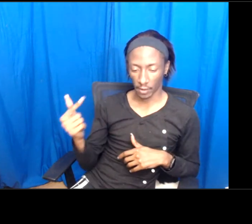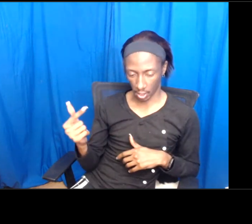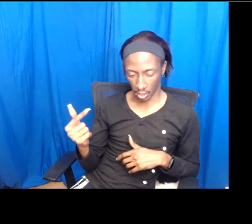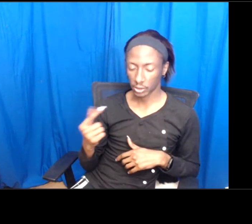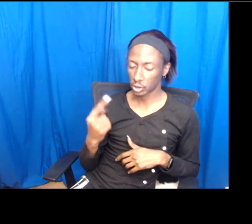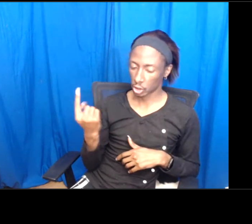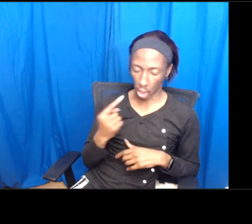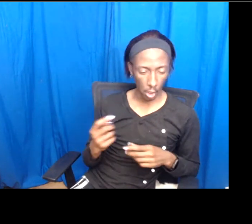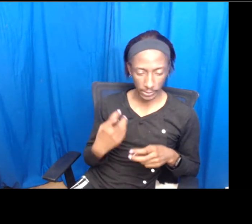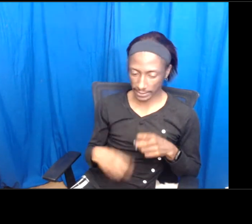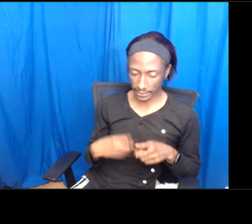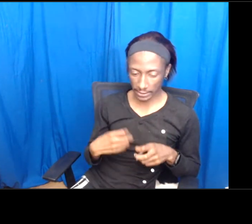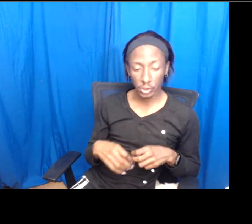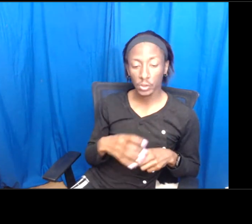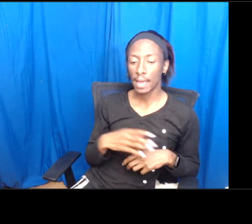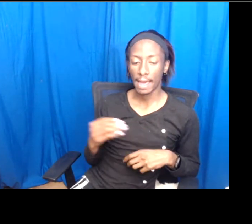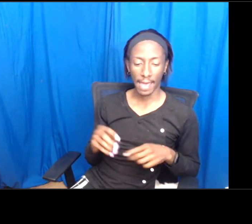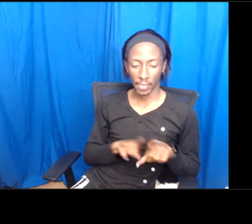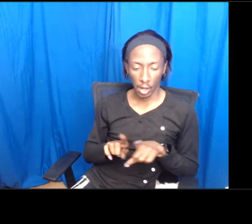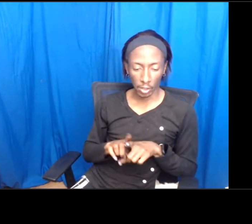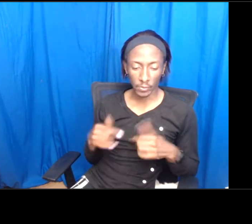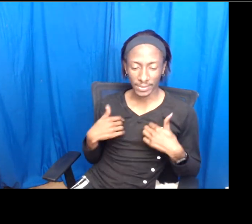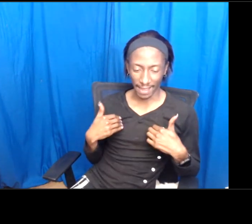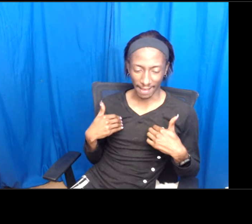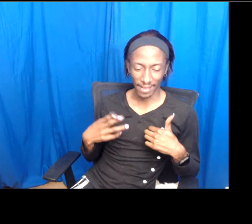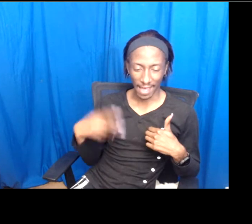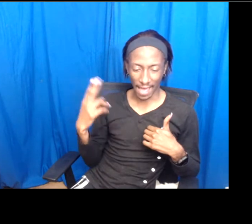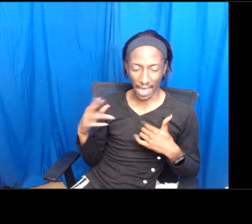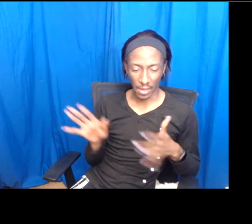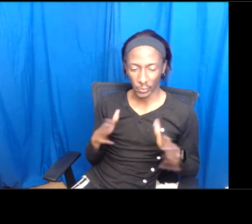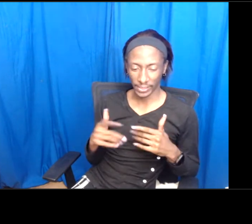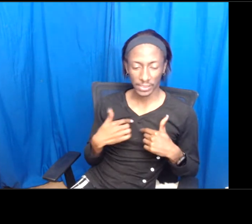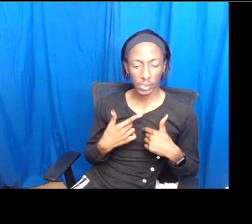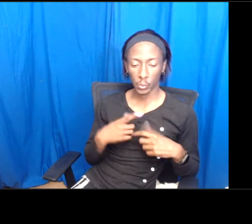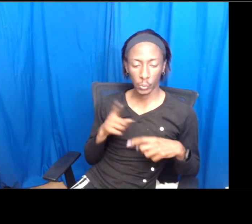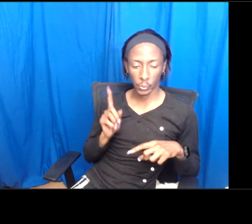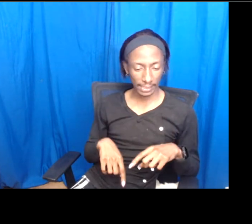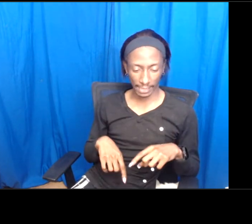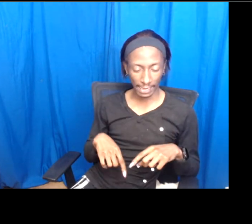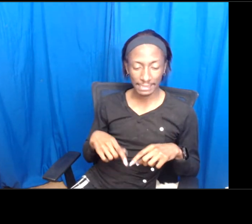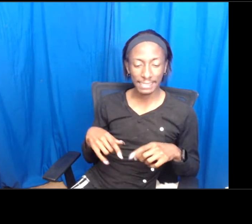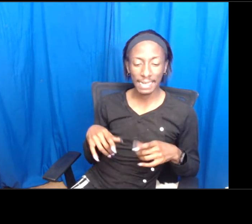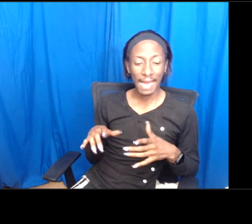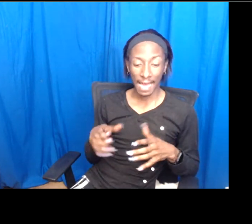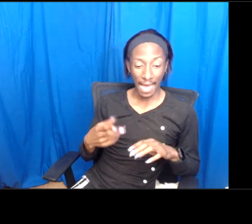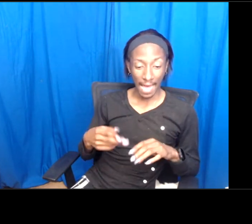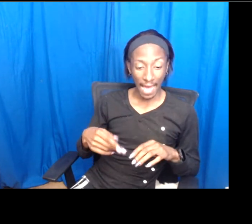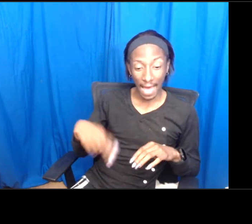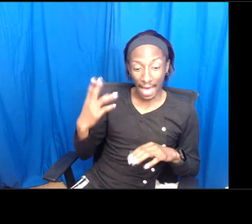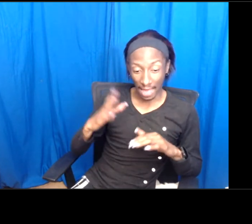And then of course there's always high winds. So we aren't able to fly in winds that are higher than 25 miles per hour.